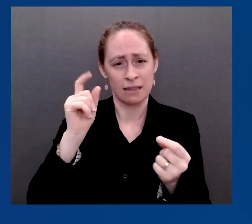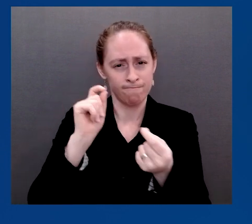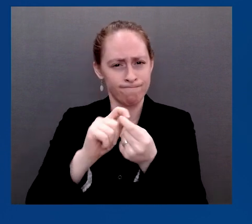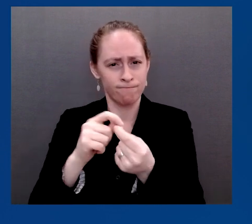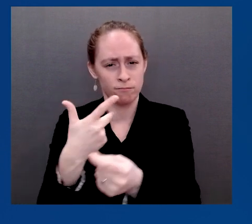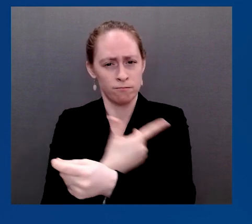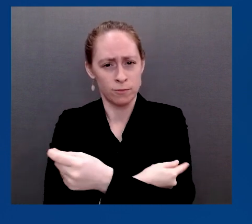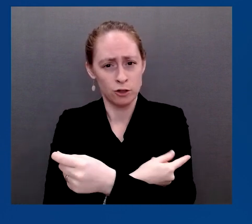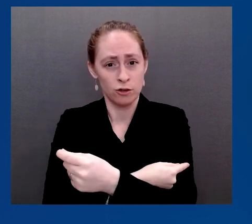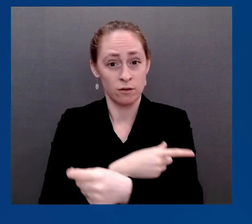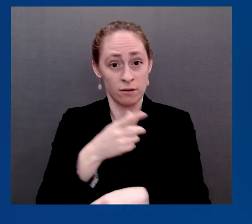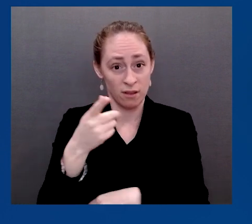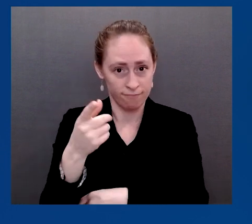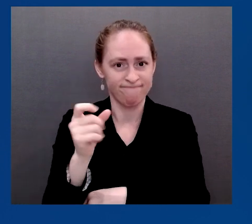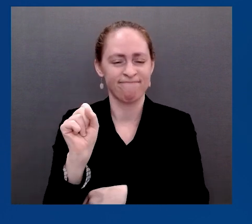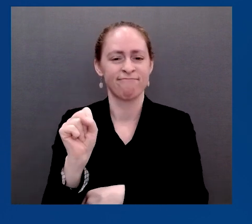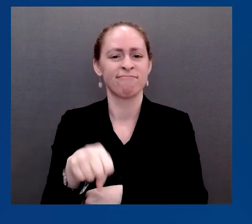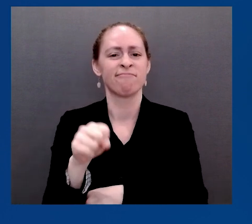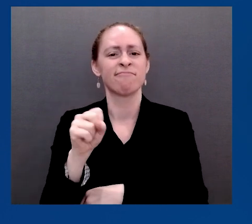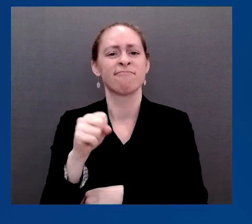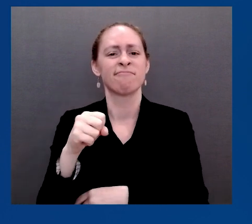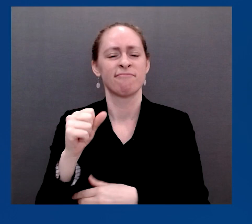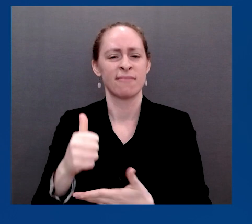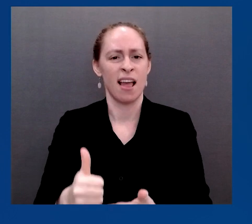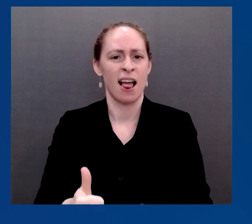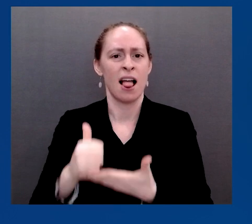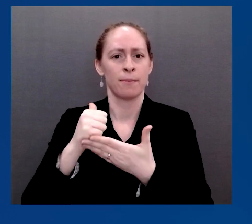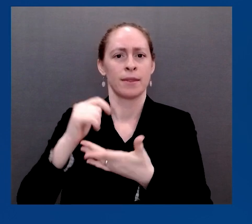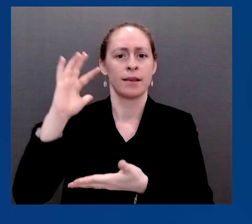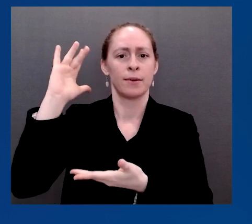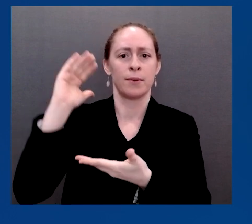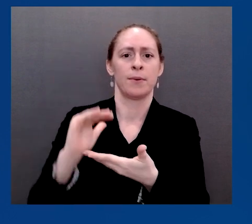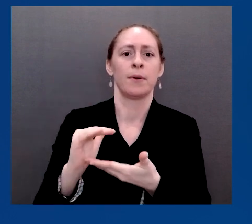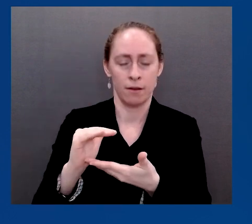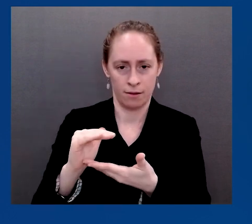This is the slide that shows the genomic mean titer of antibody,